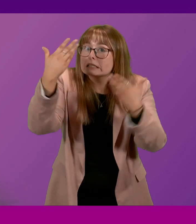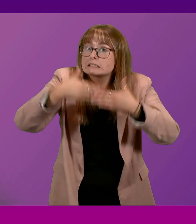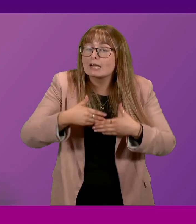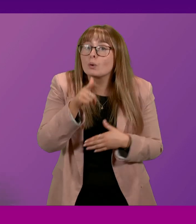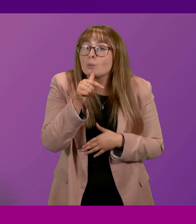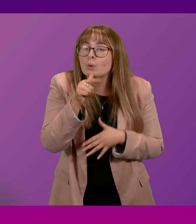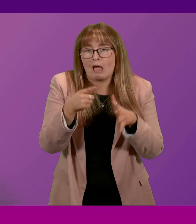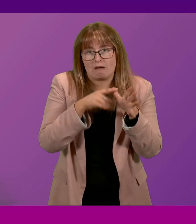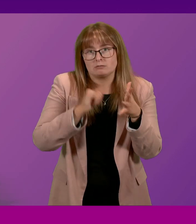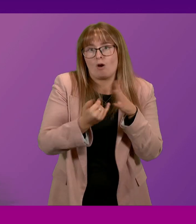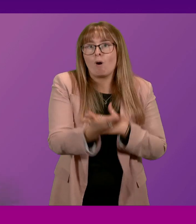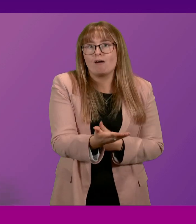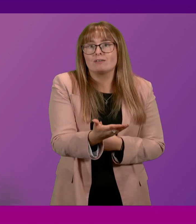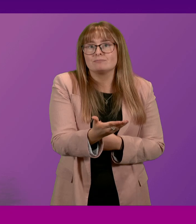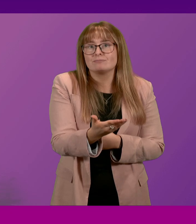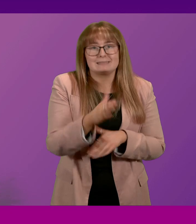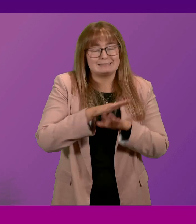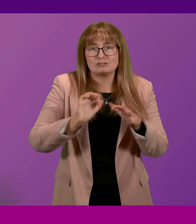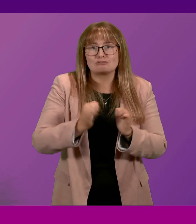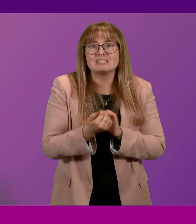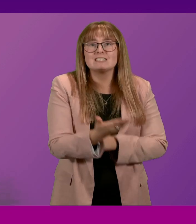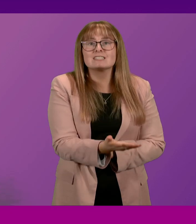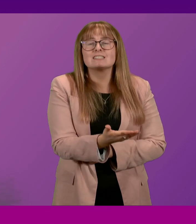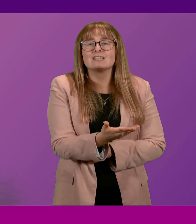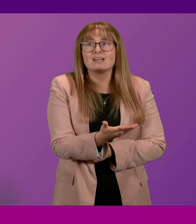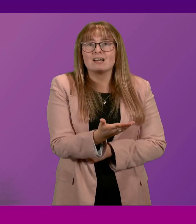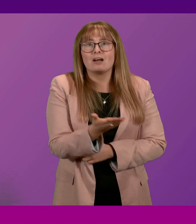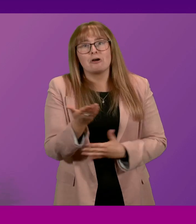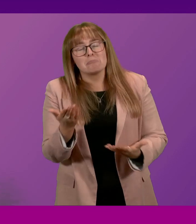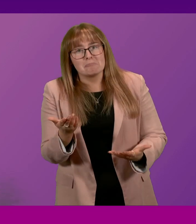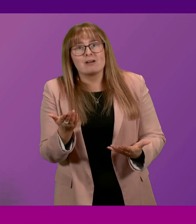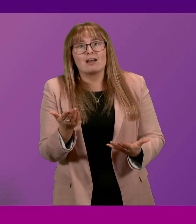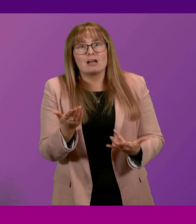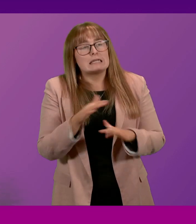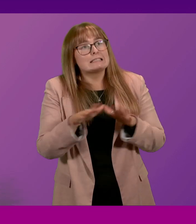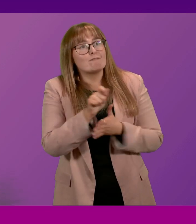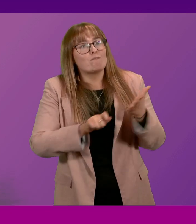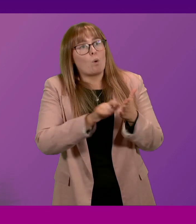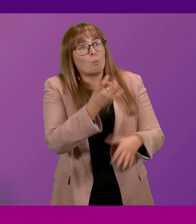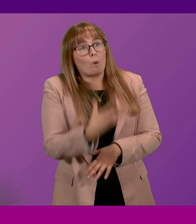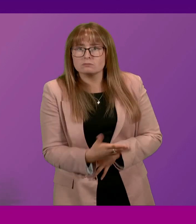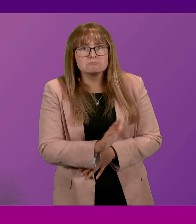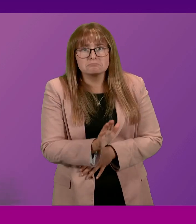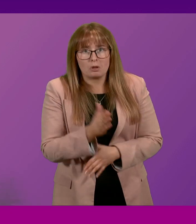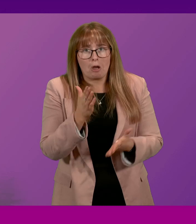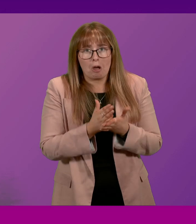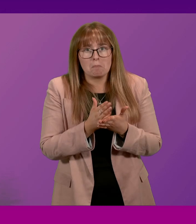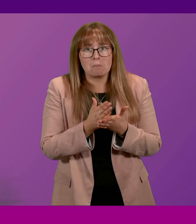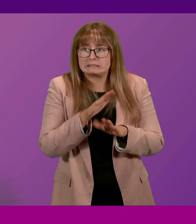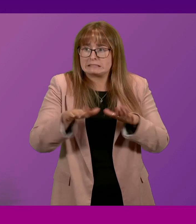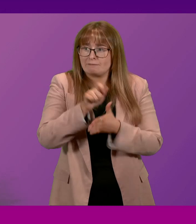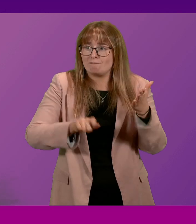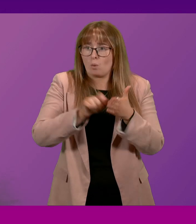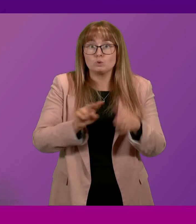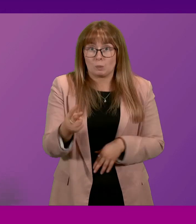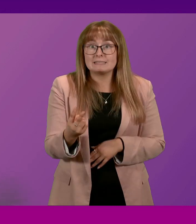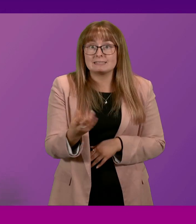was Anas Sarwar. It is not that he did not vote for it once; he managed not to vote for it twice.